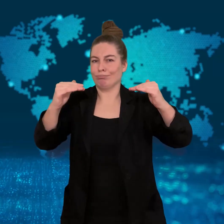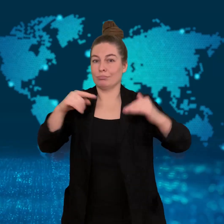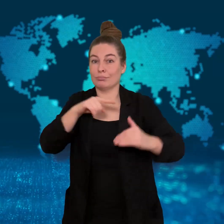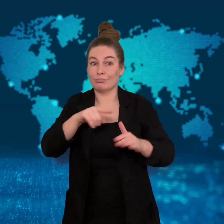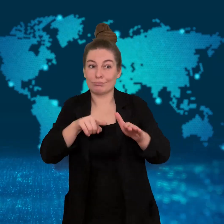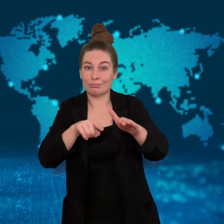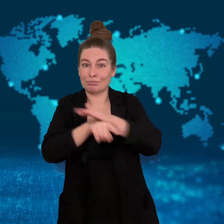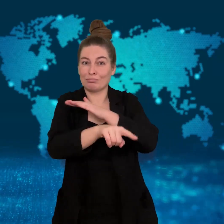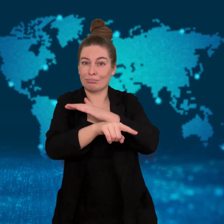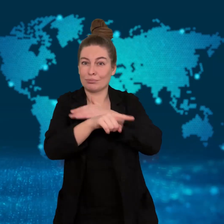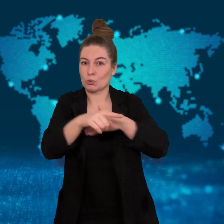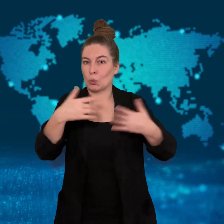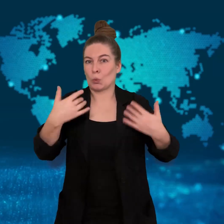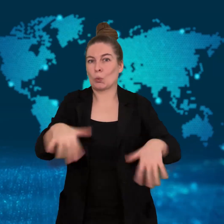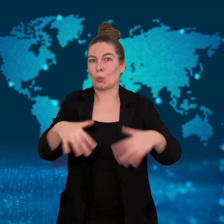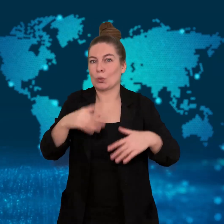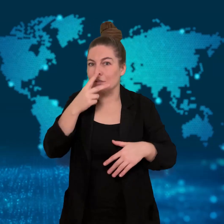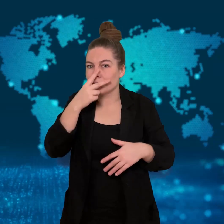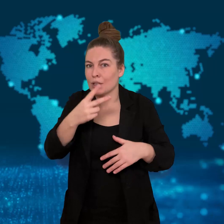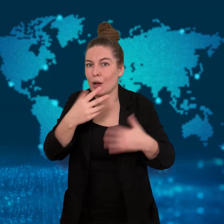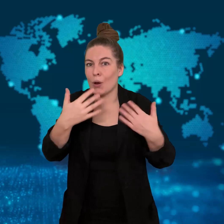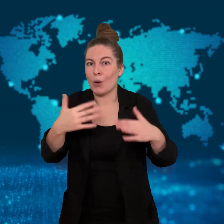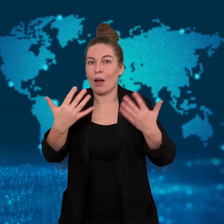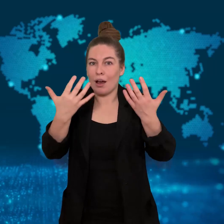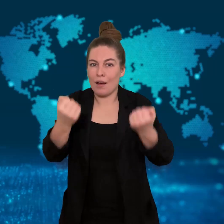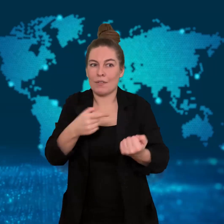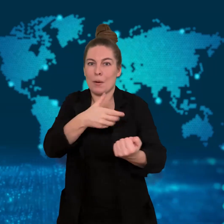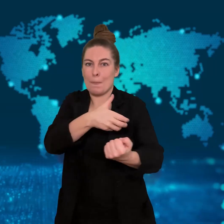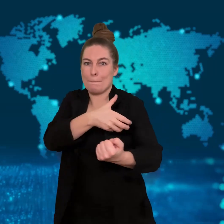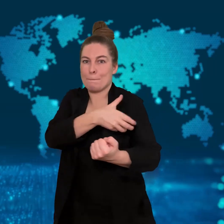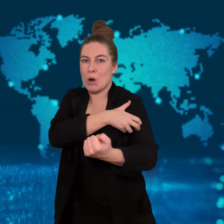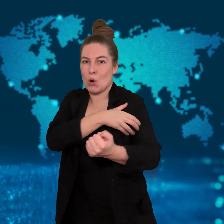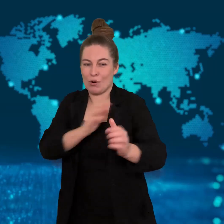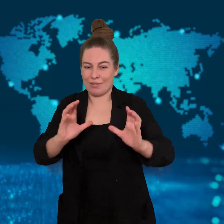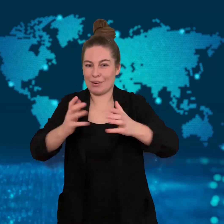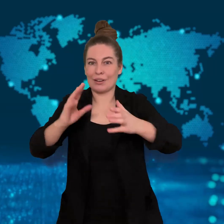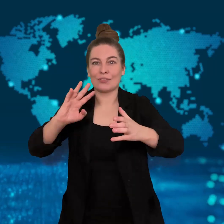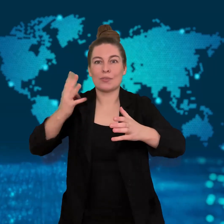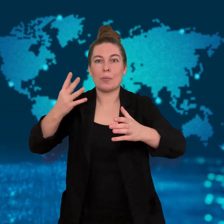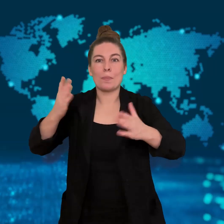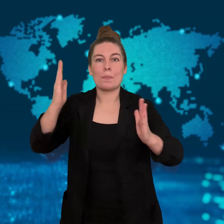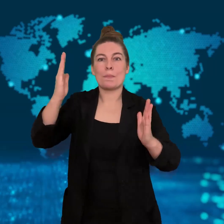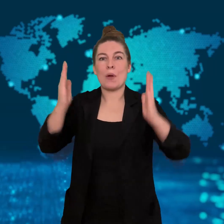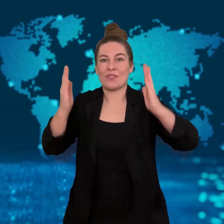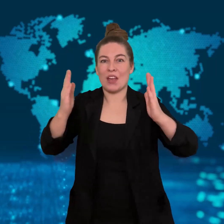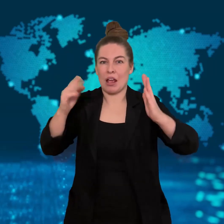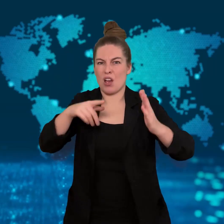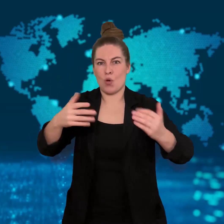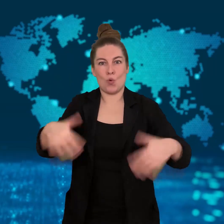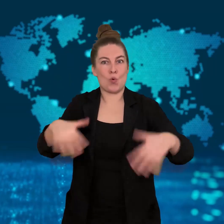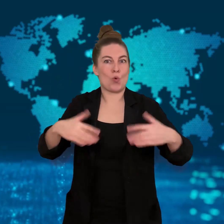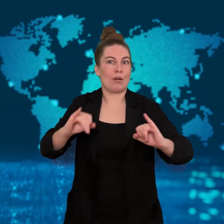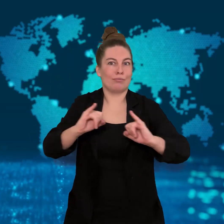and killer at the top of his organization.